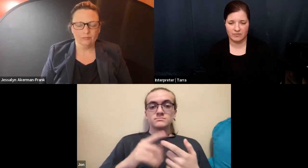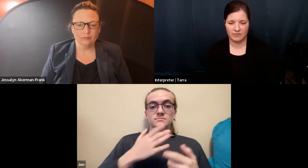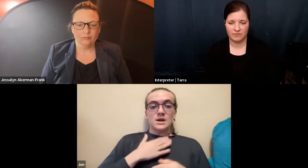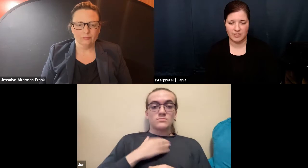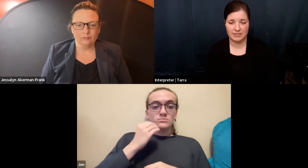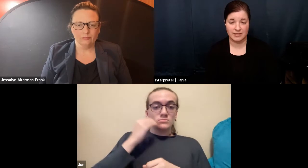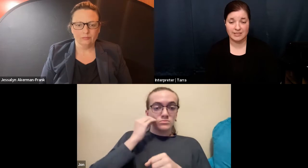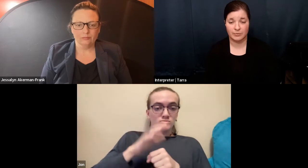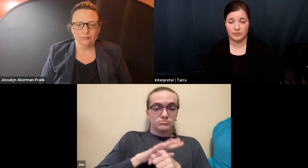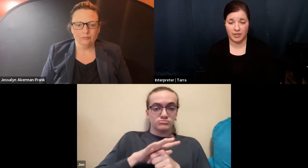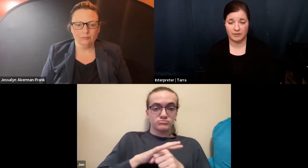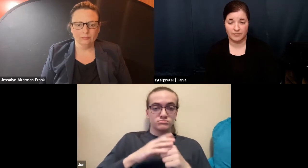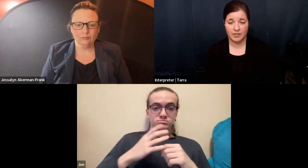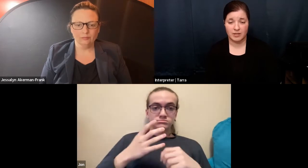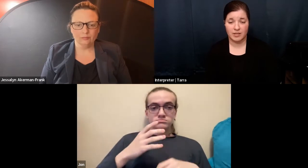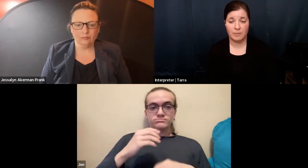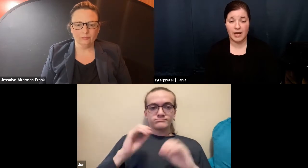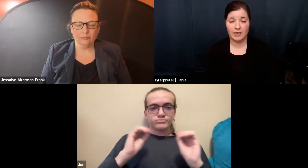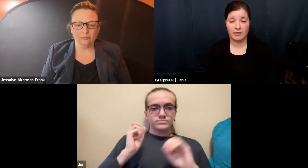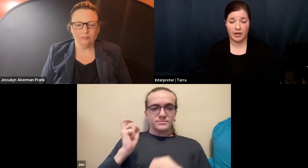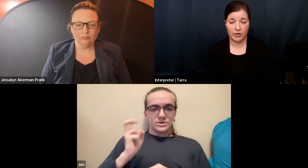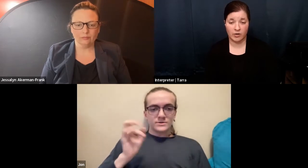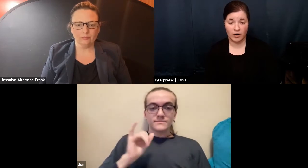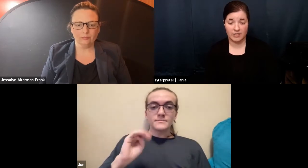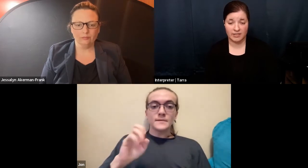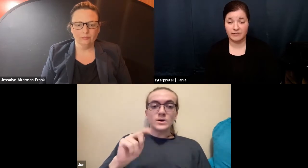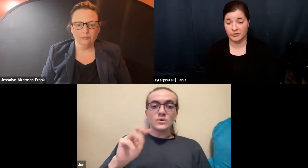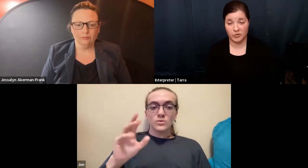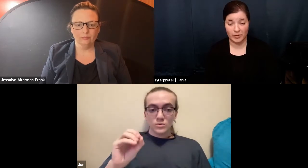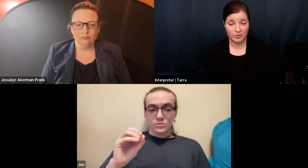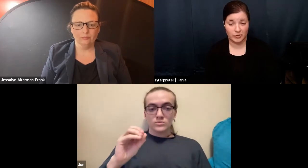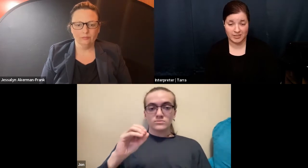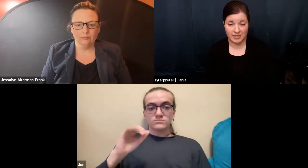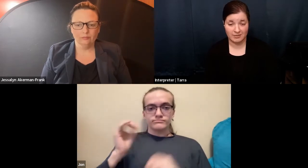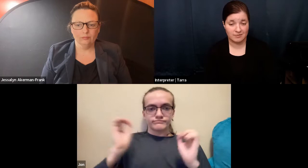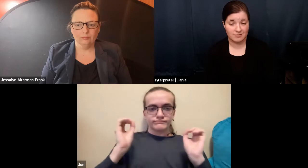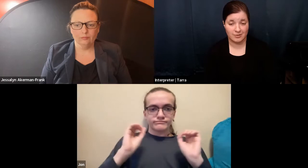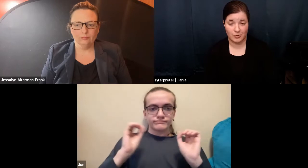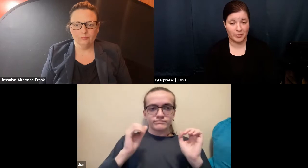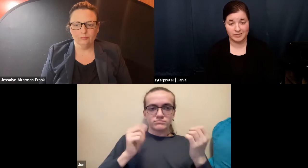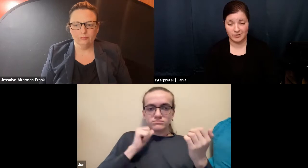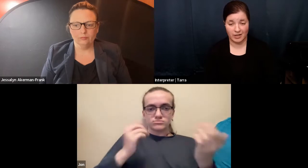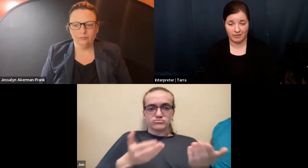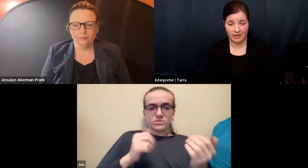out to places, they're not always DeafBlind friendly because the lighting is too dark, or, you know, there's just different things that are just not very easily accessible for me.